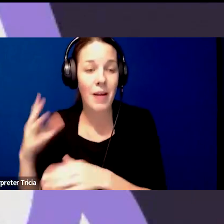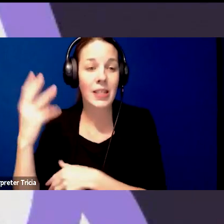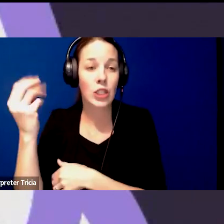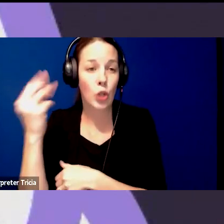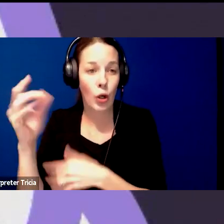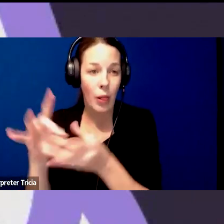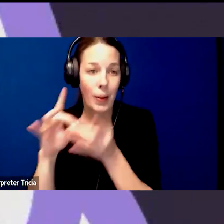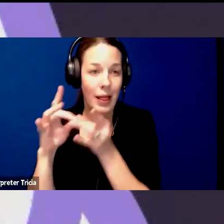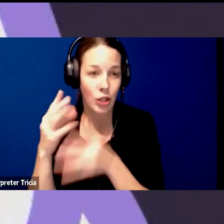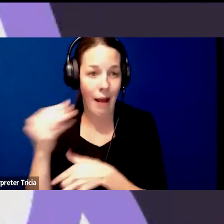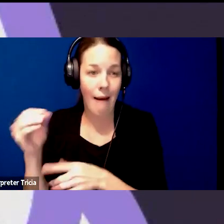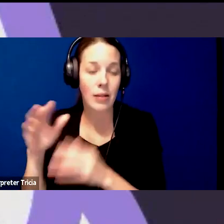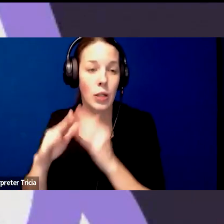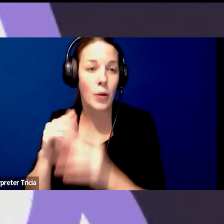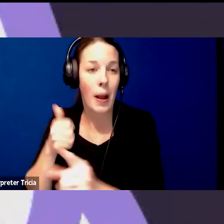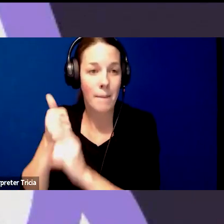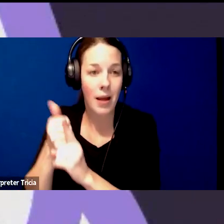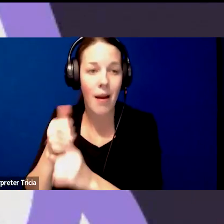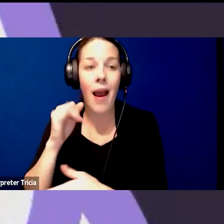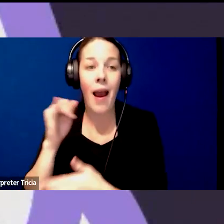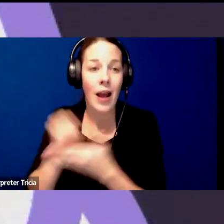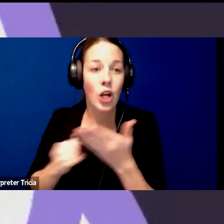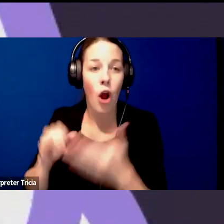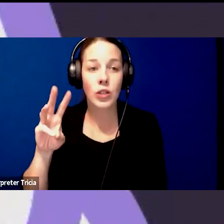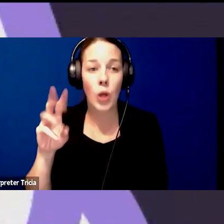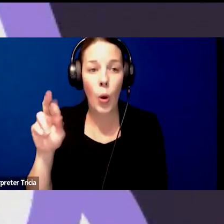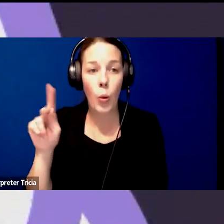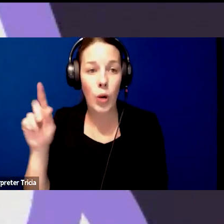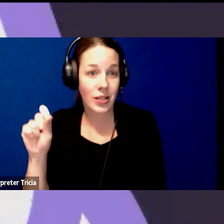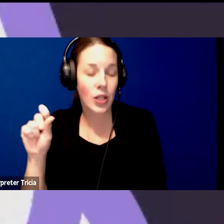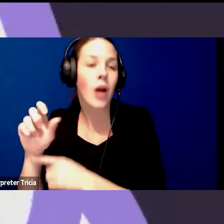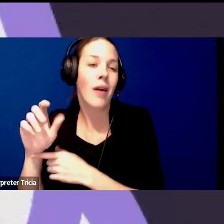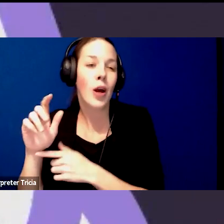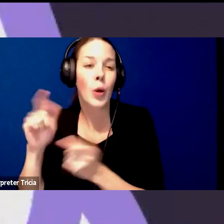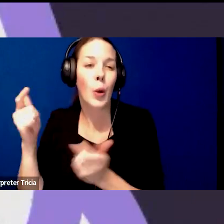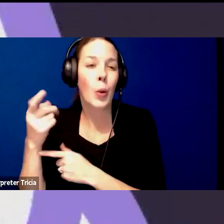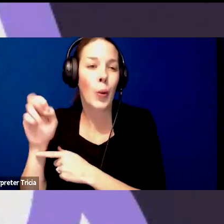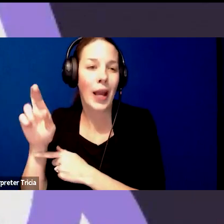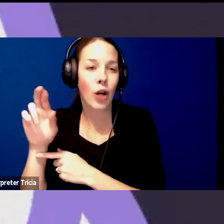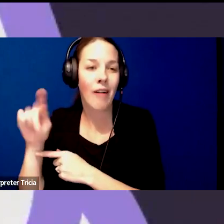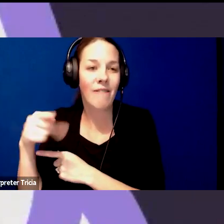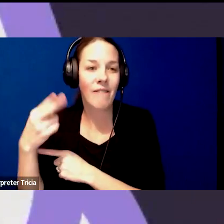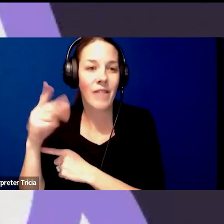and community impact at Culture Works in Greater Philadelphia. Hi, Ariel.